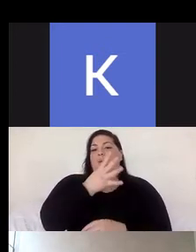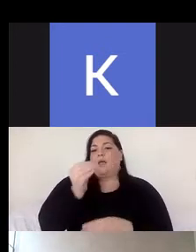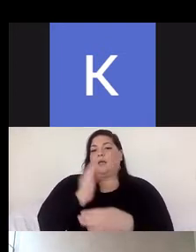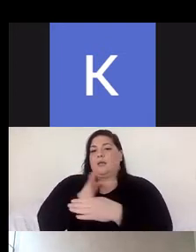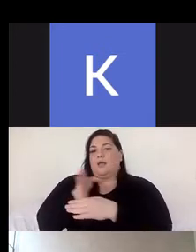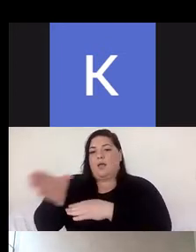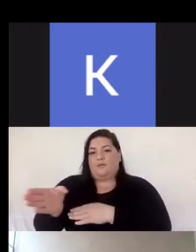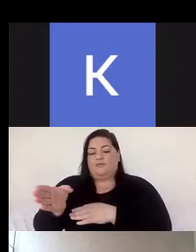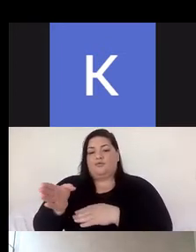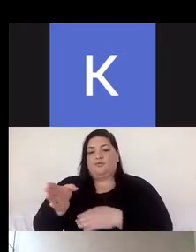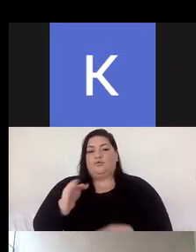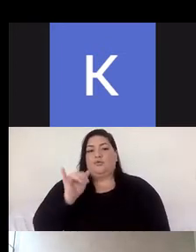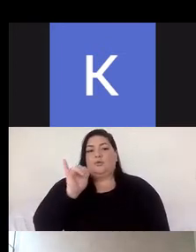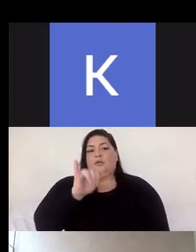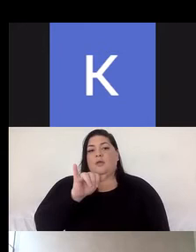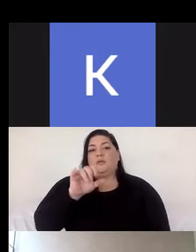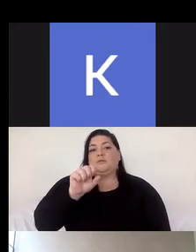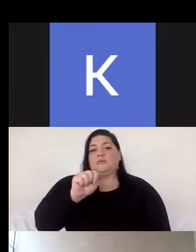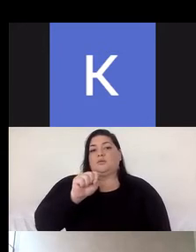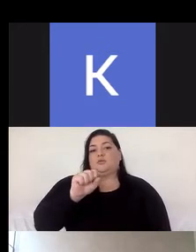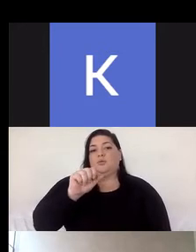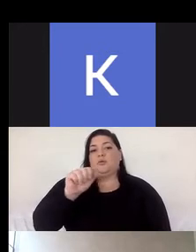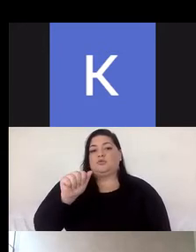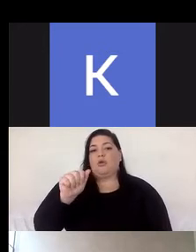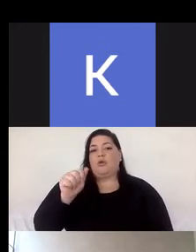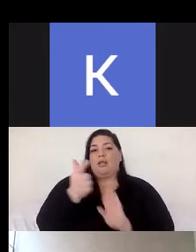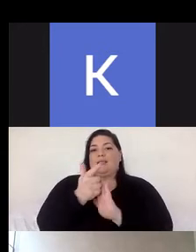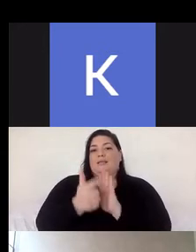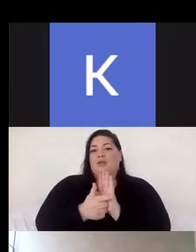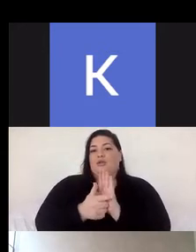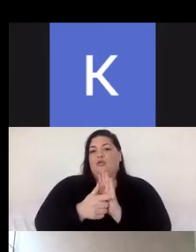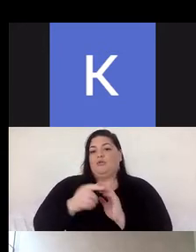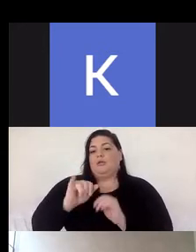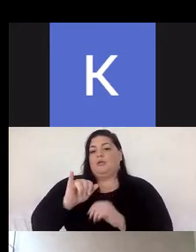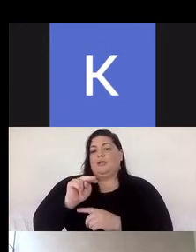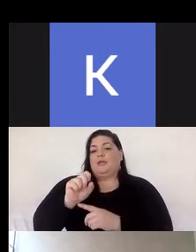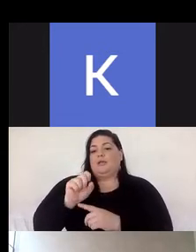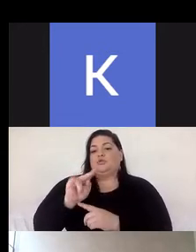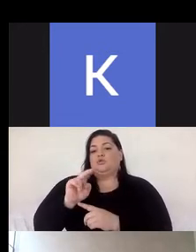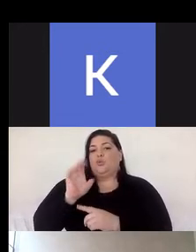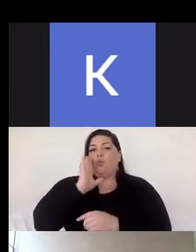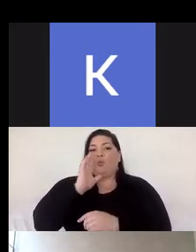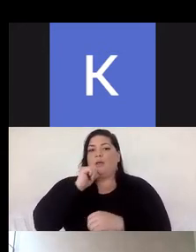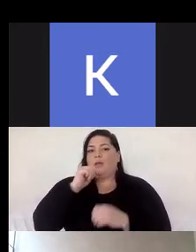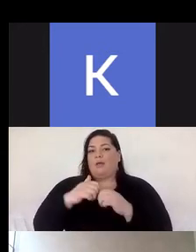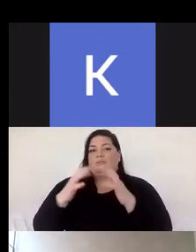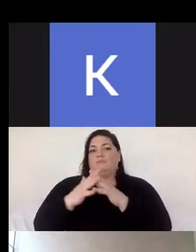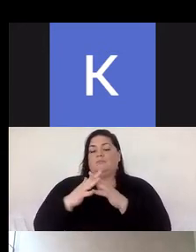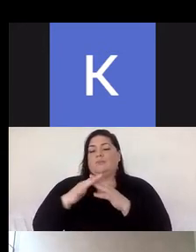"The Sexual Assault Legal Institute would not exist if not for LAV funding.